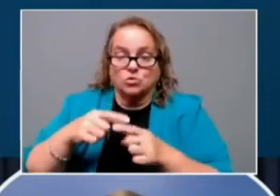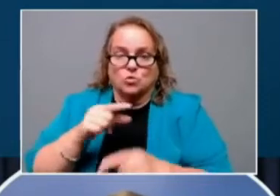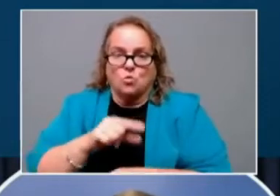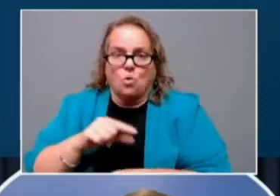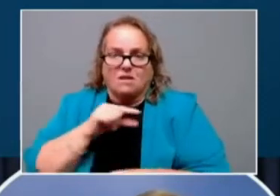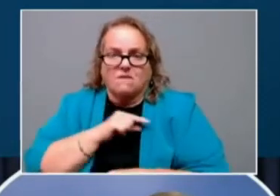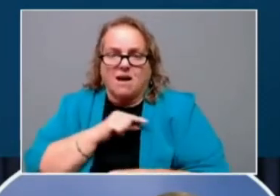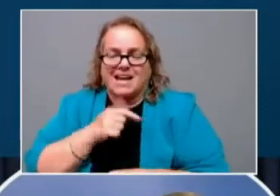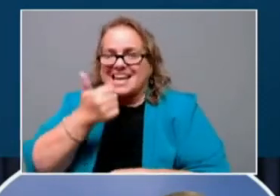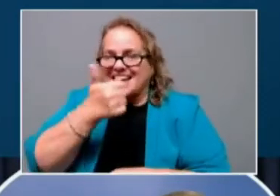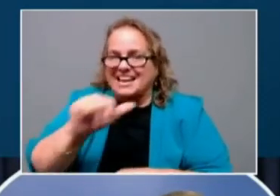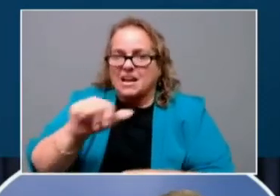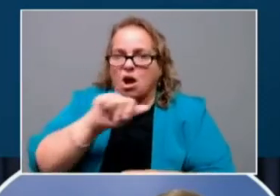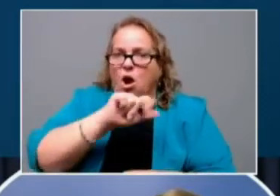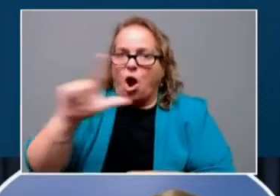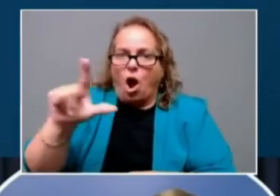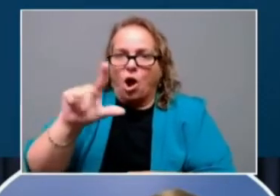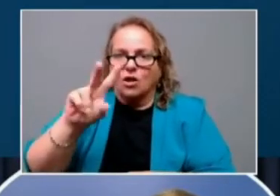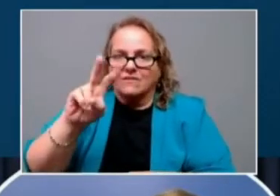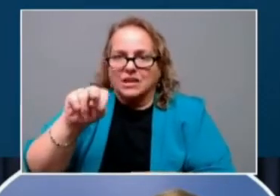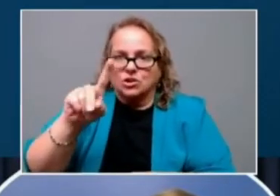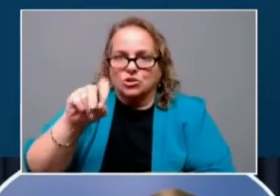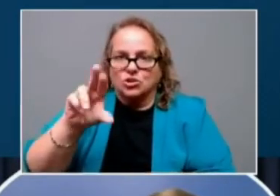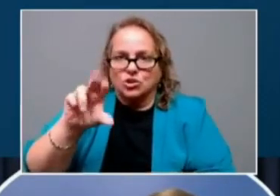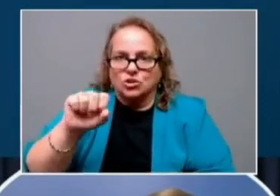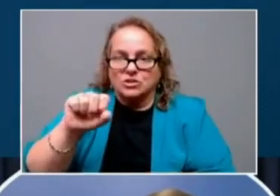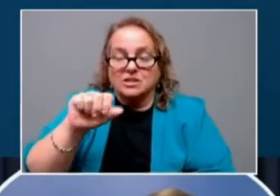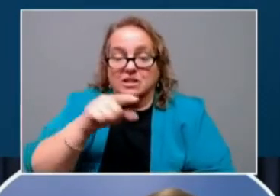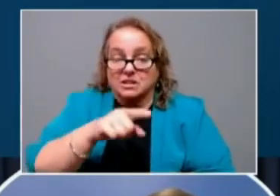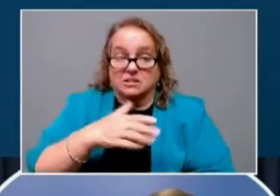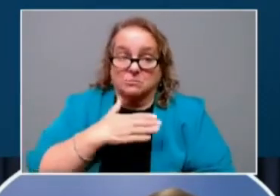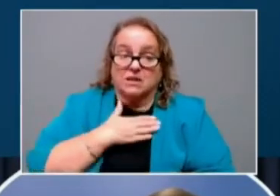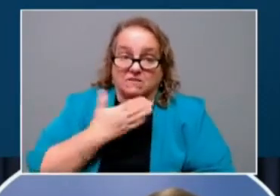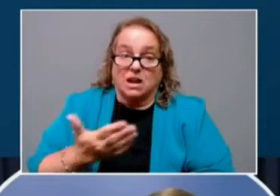could, so this has been available for months. Uh now where any school